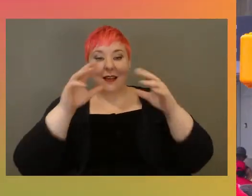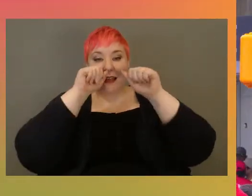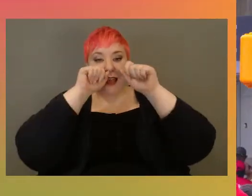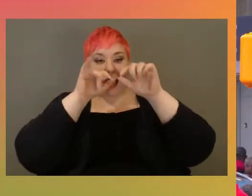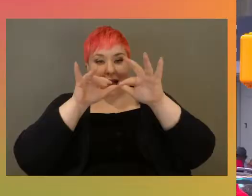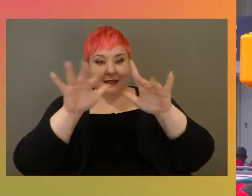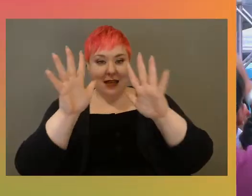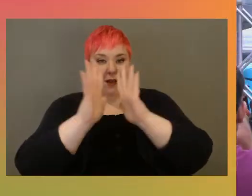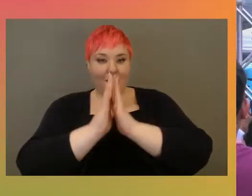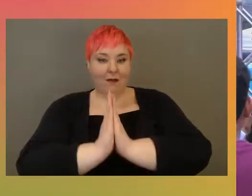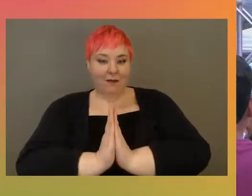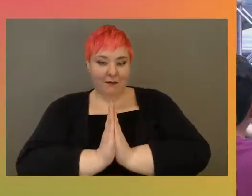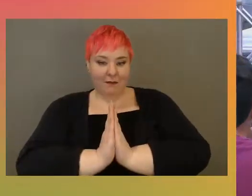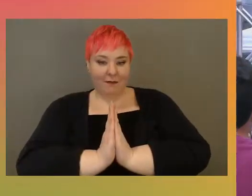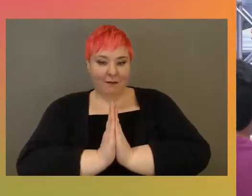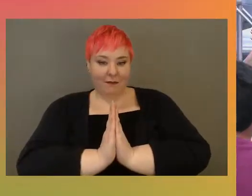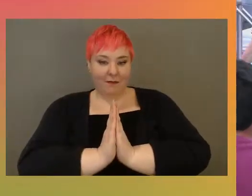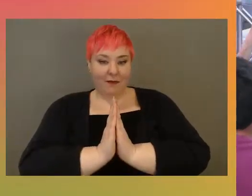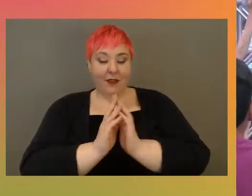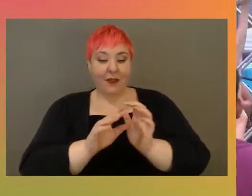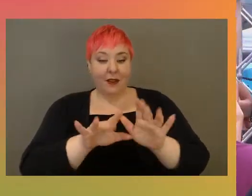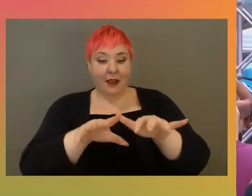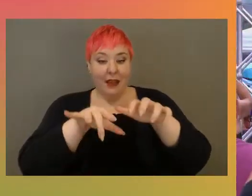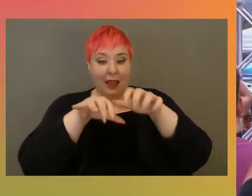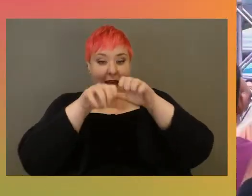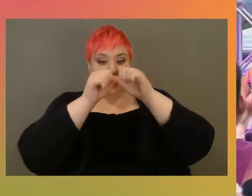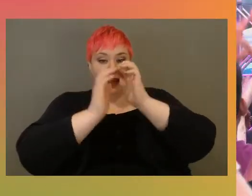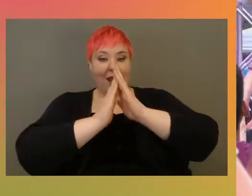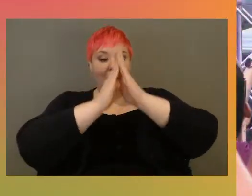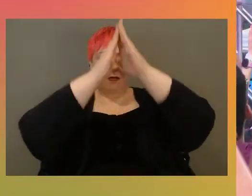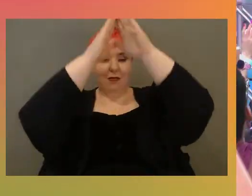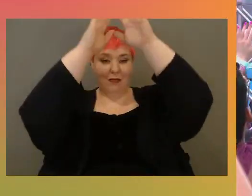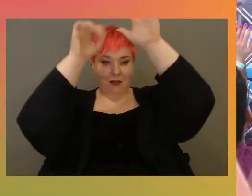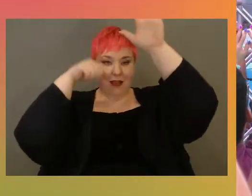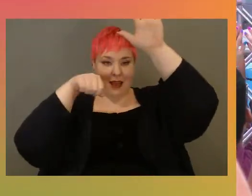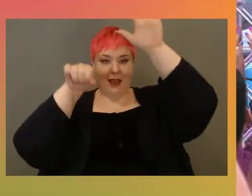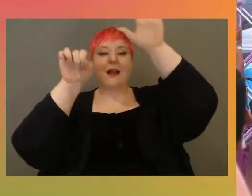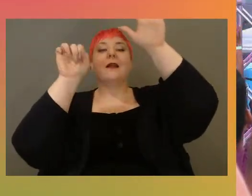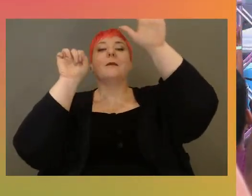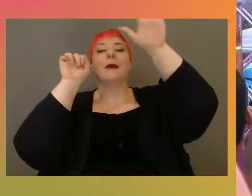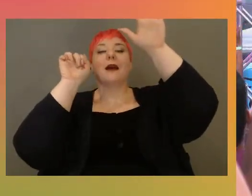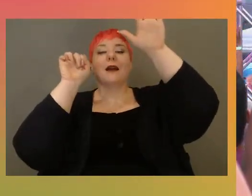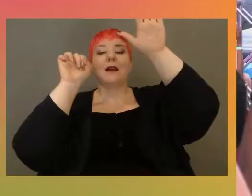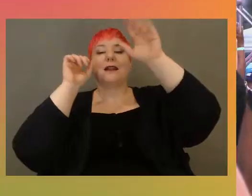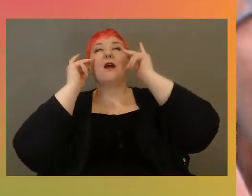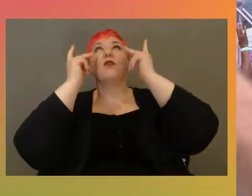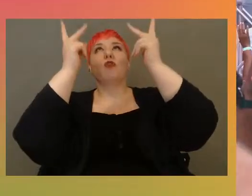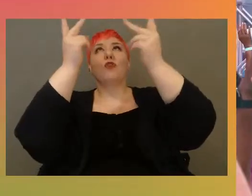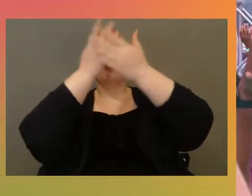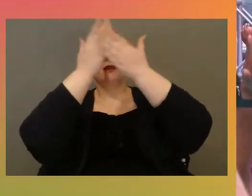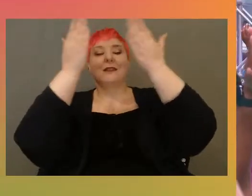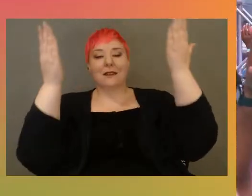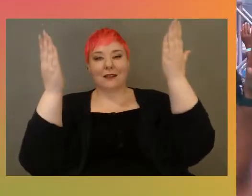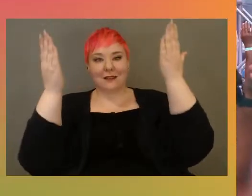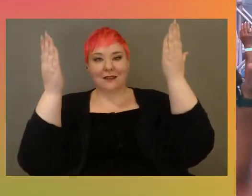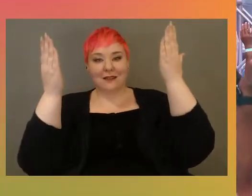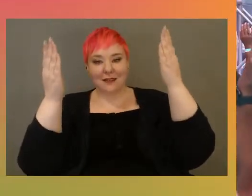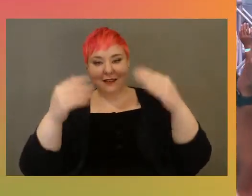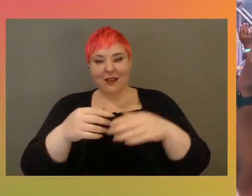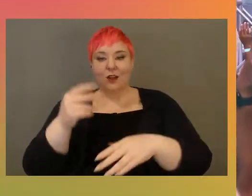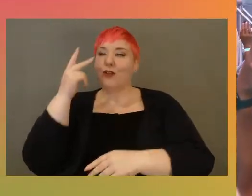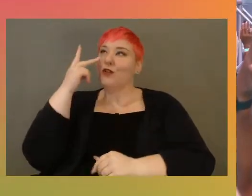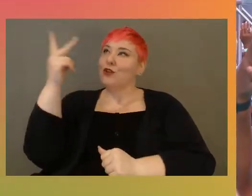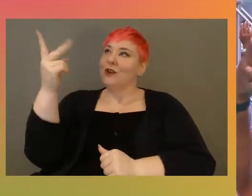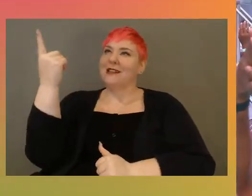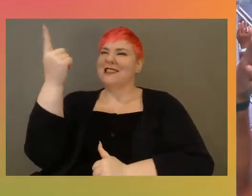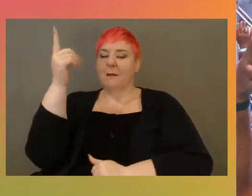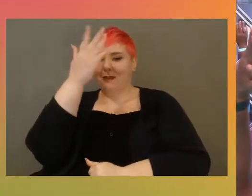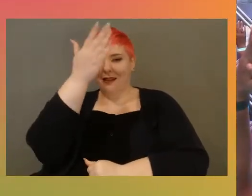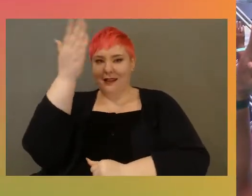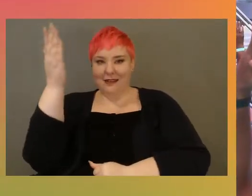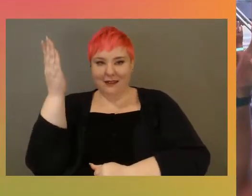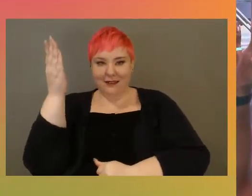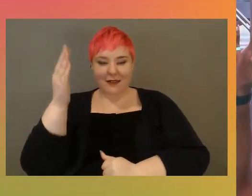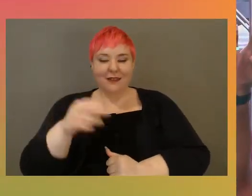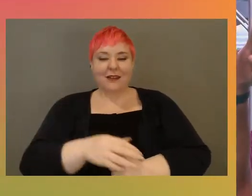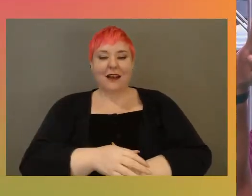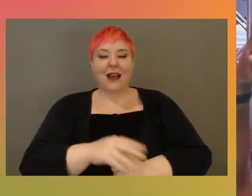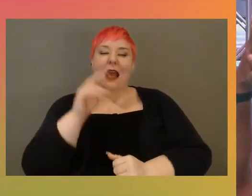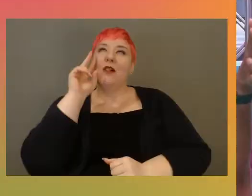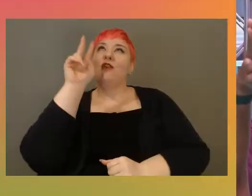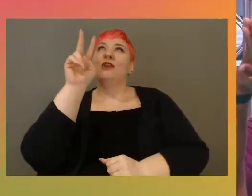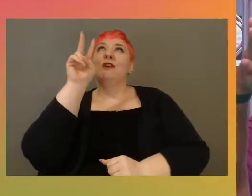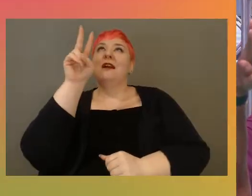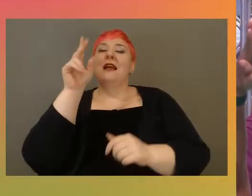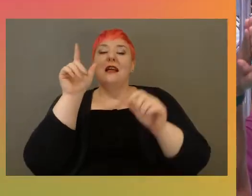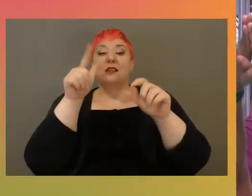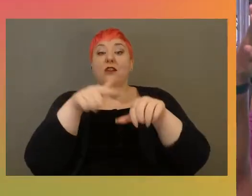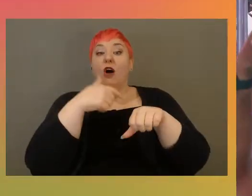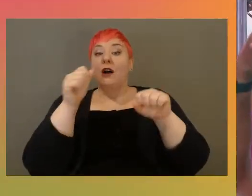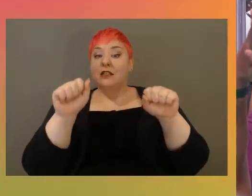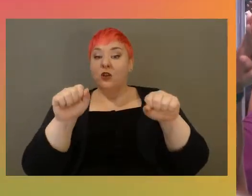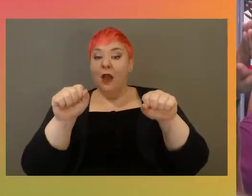THIS IS CELEBRATION POSE.